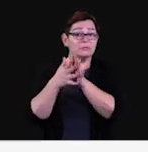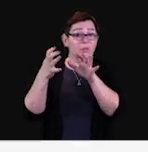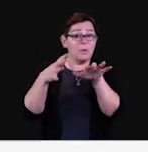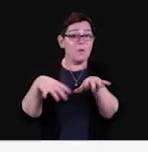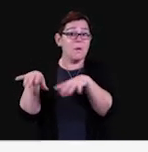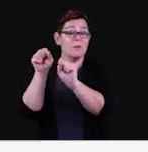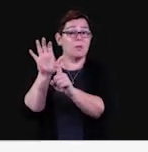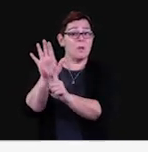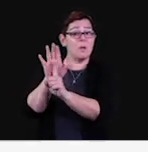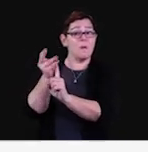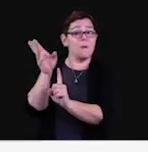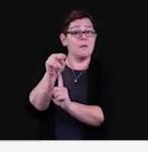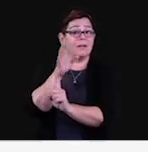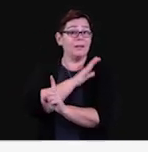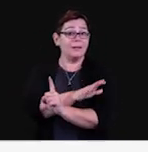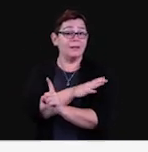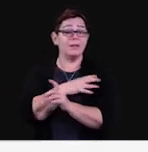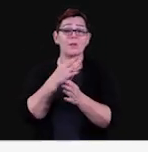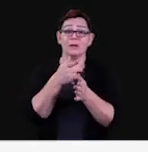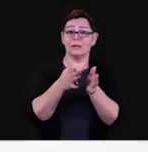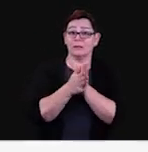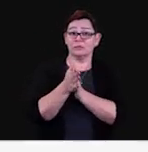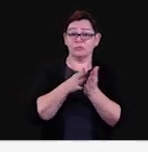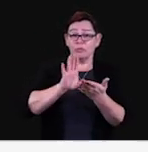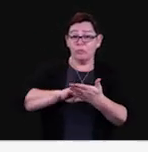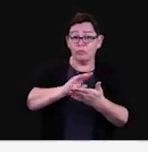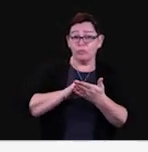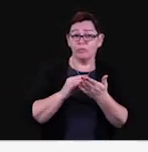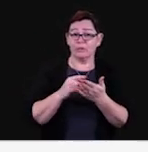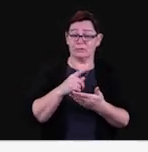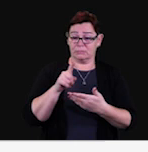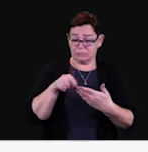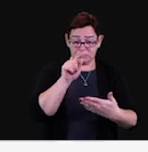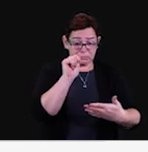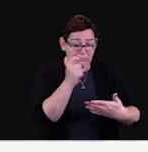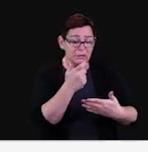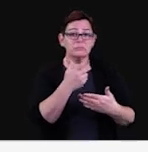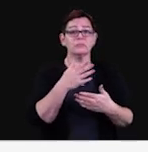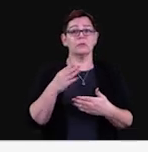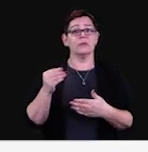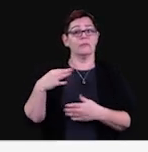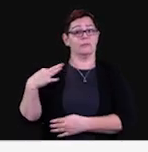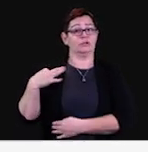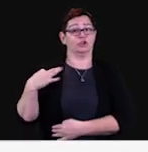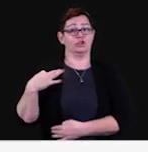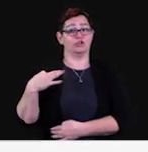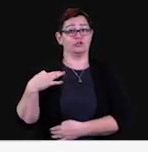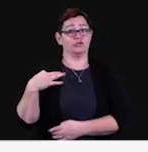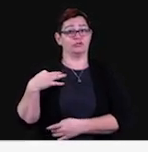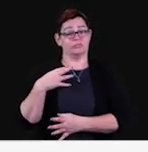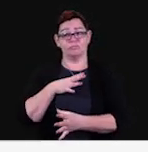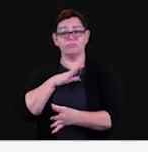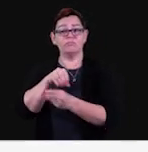or if you are interested in learning about taxes and volunteering yourself to help others, reach out to us!